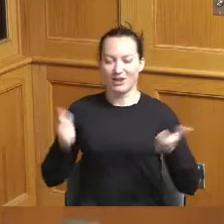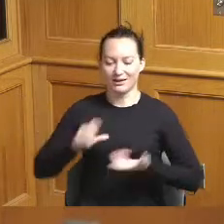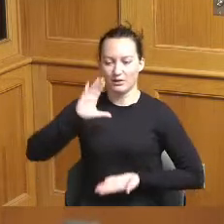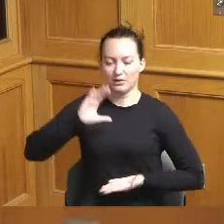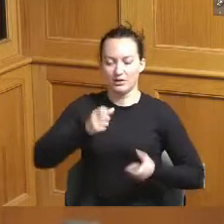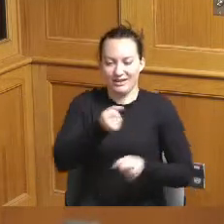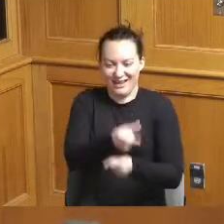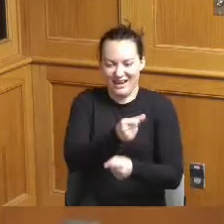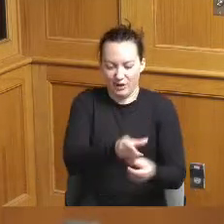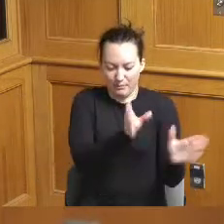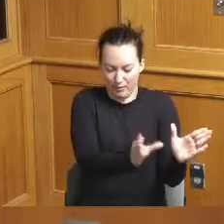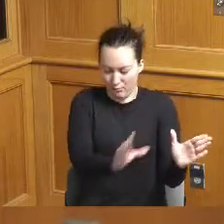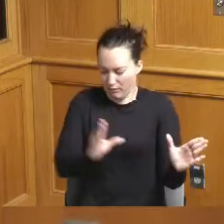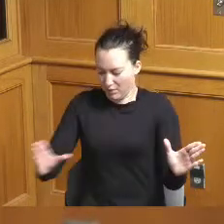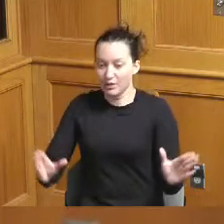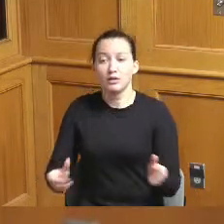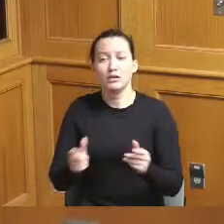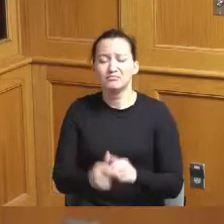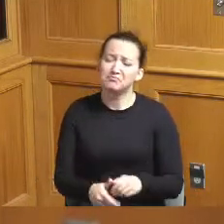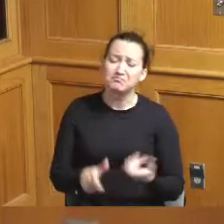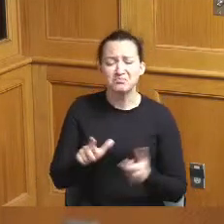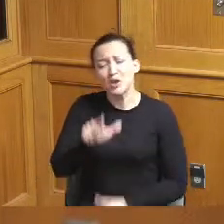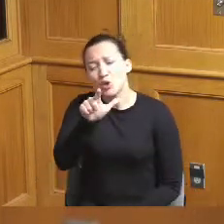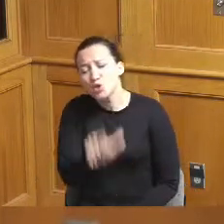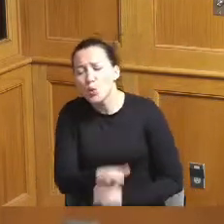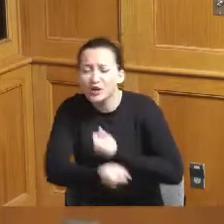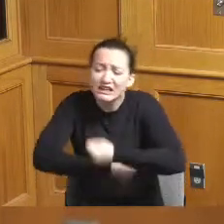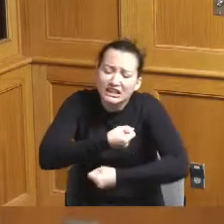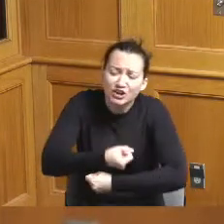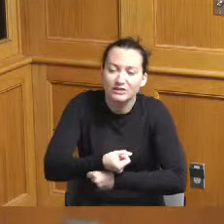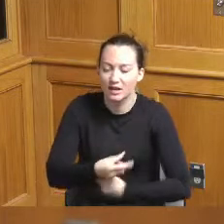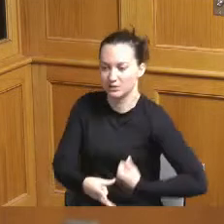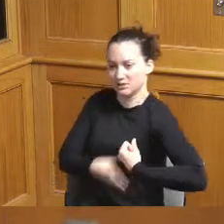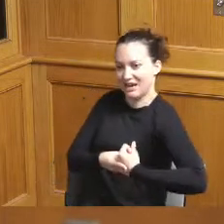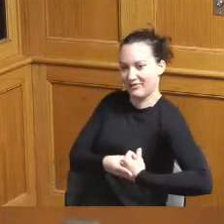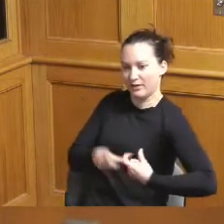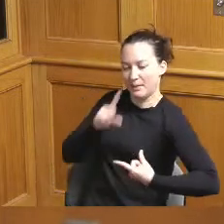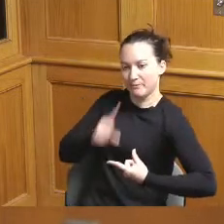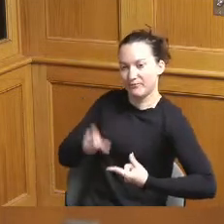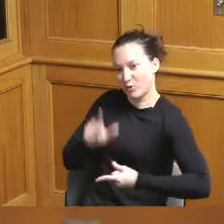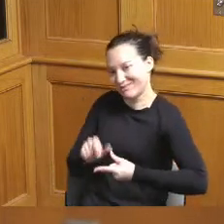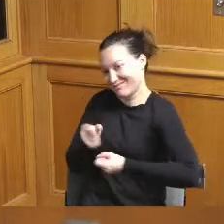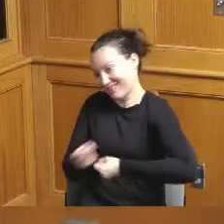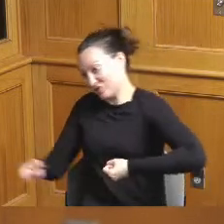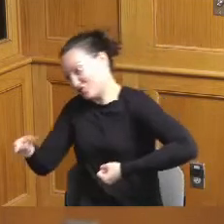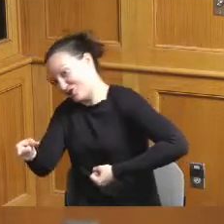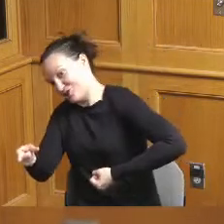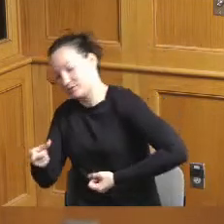every year so that in the lower dollar years we're putting money aside for the higher dollar years so